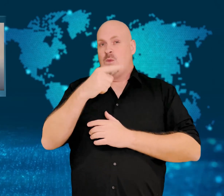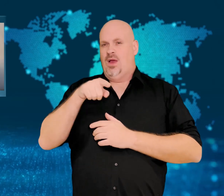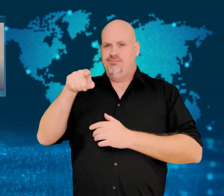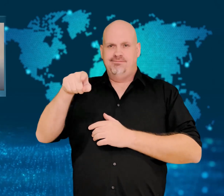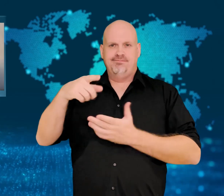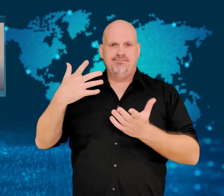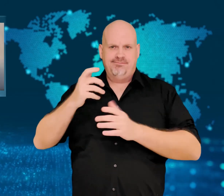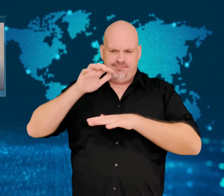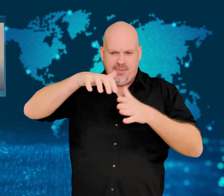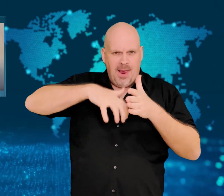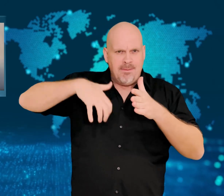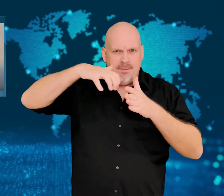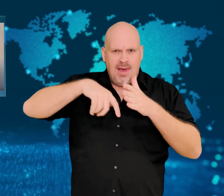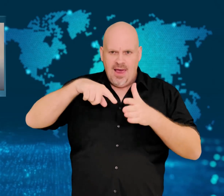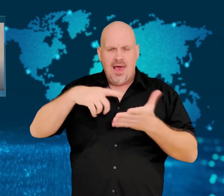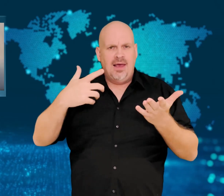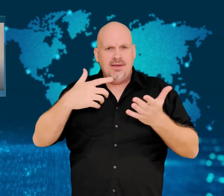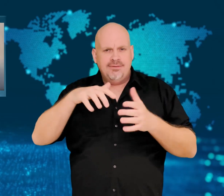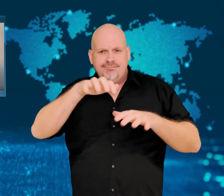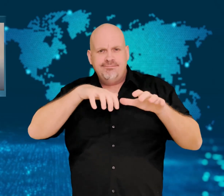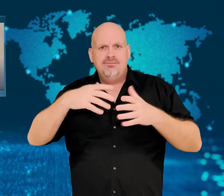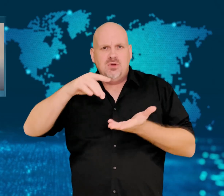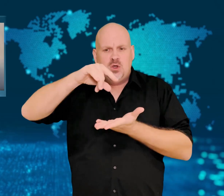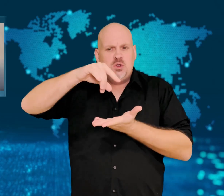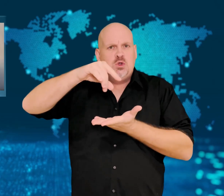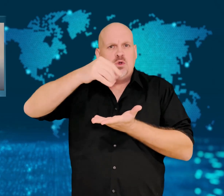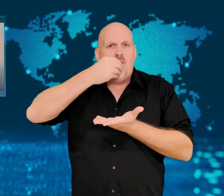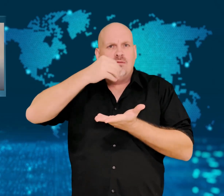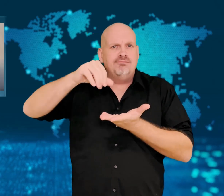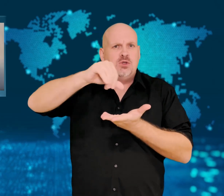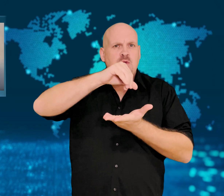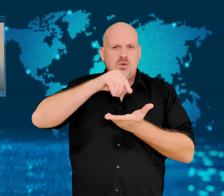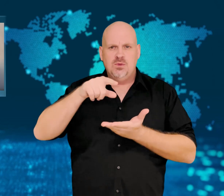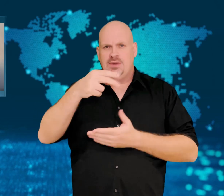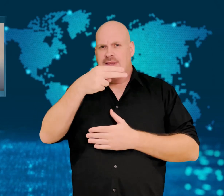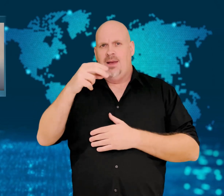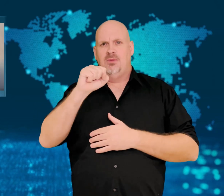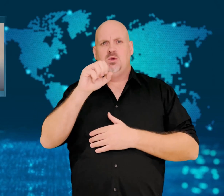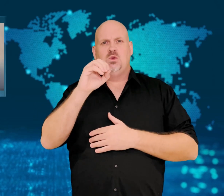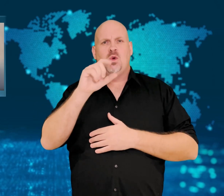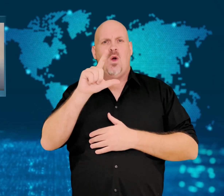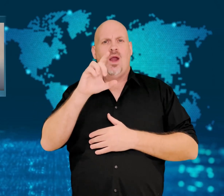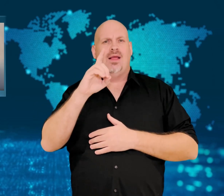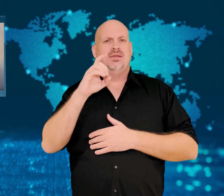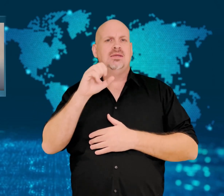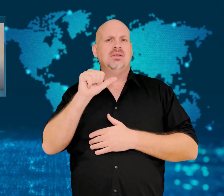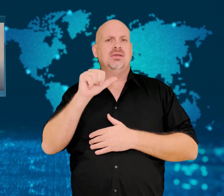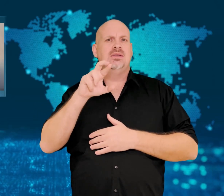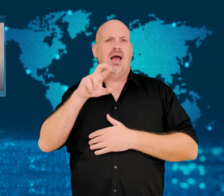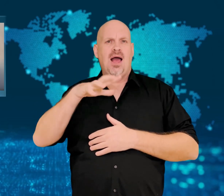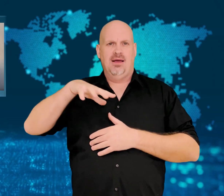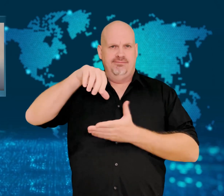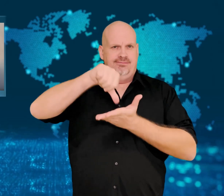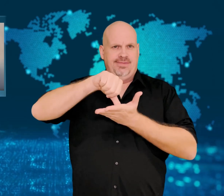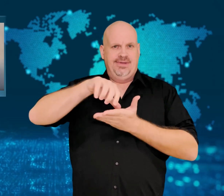that attack since Ukraine cannot detect or destroy them.